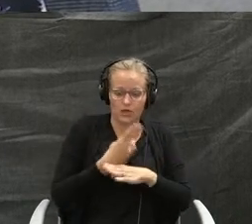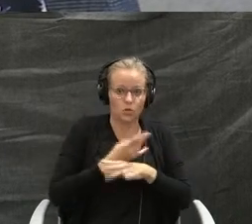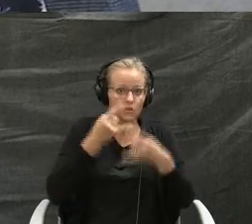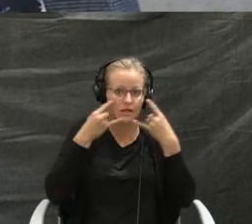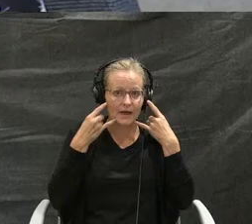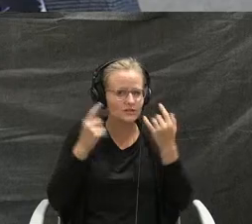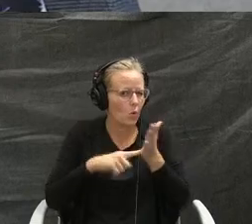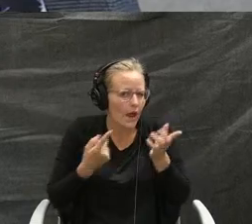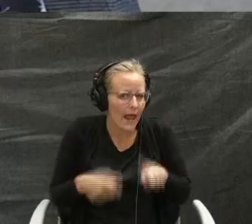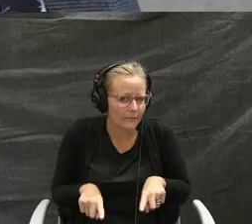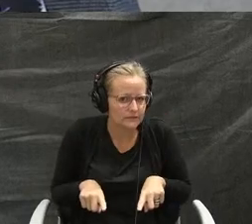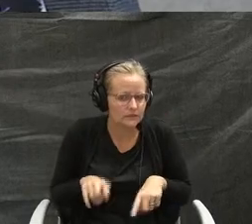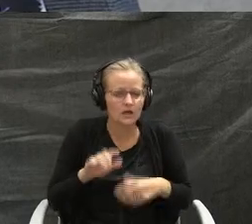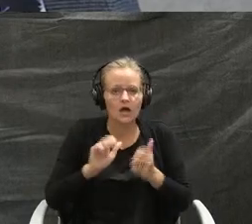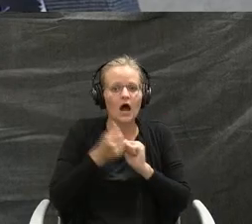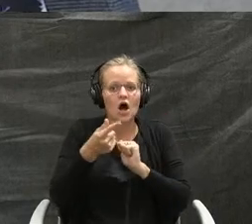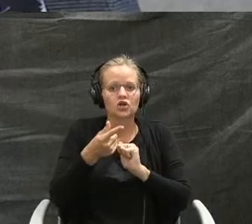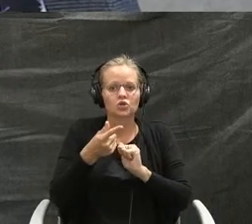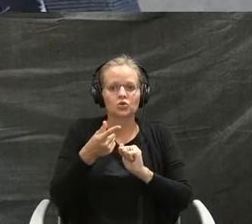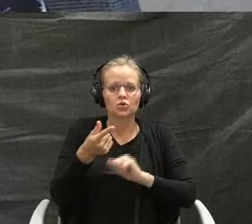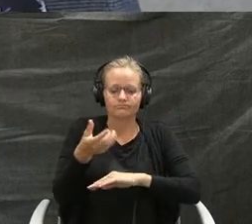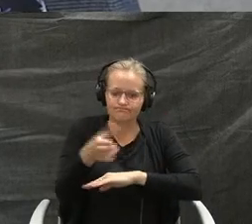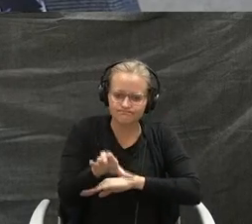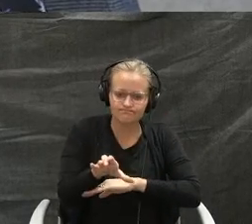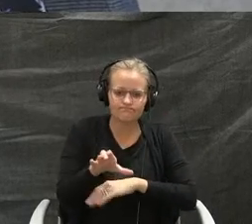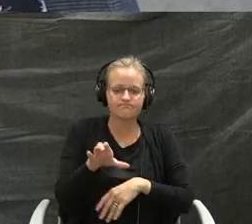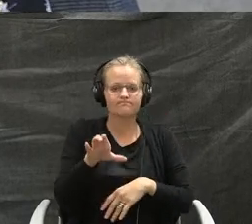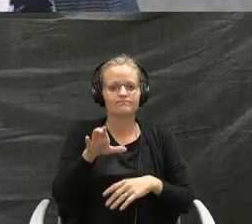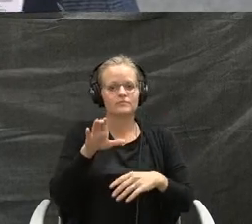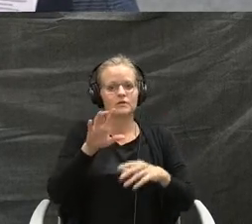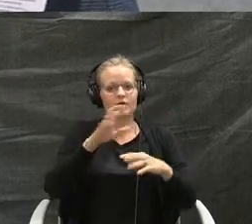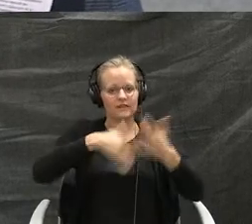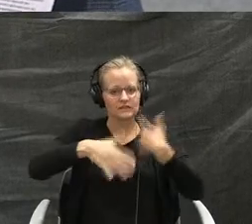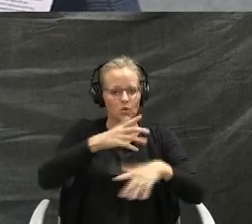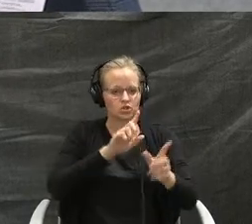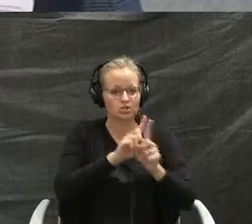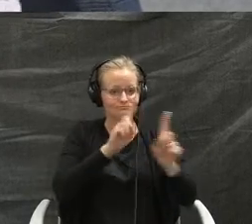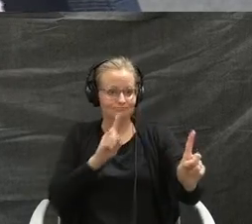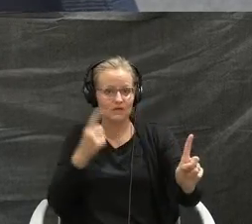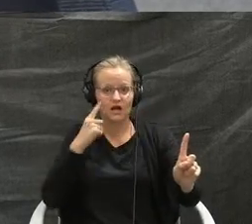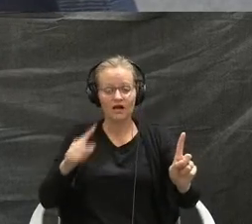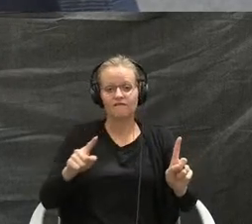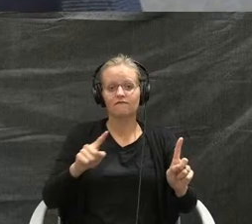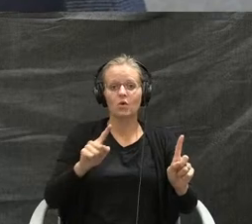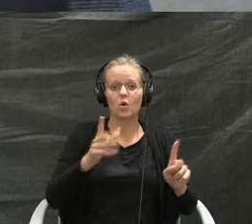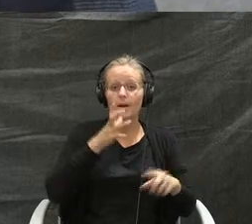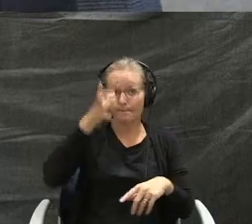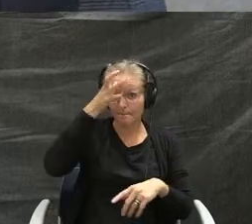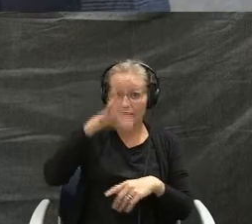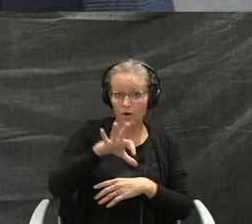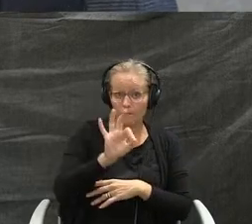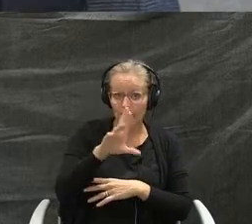social distancing when it comes to busing and or parent pickup? Lastly, how are you going to protect not only my child,